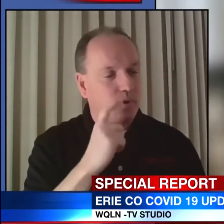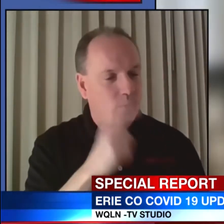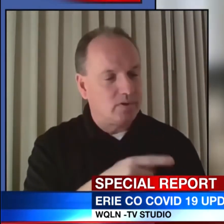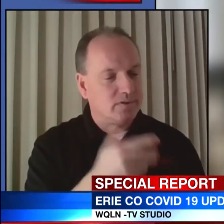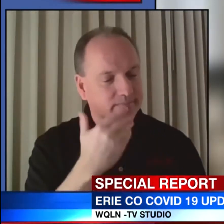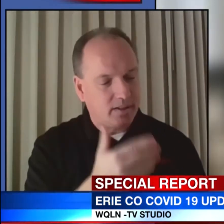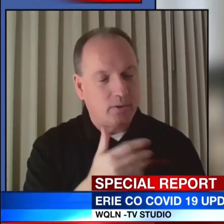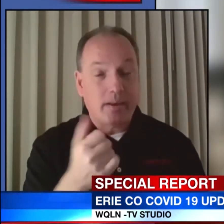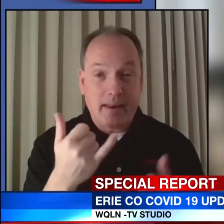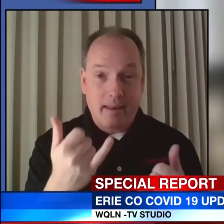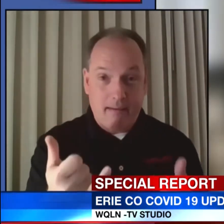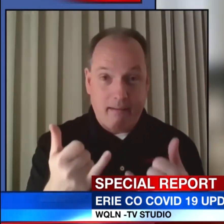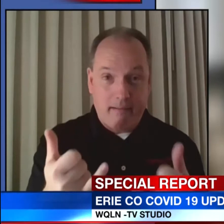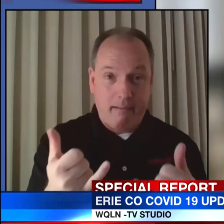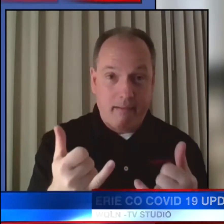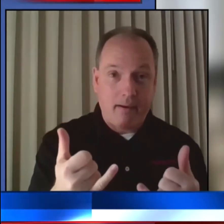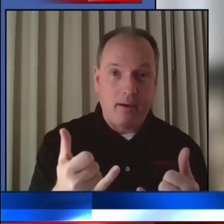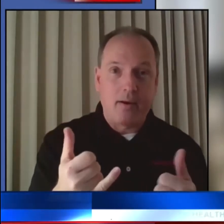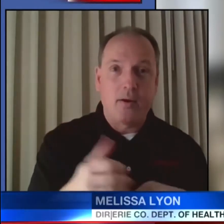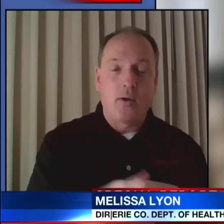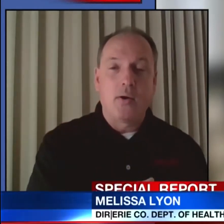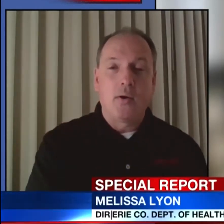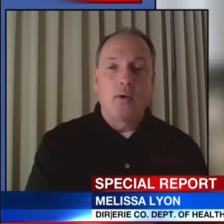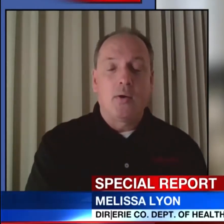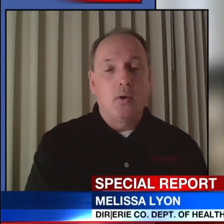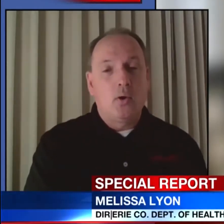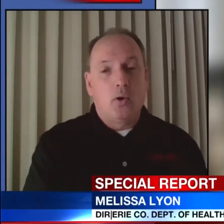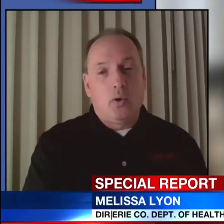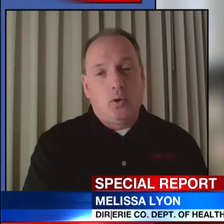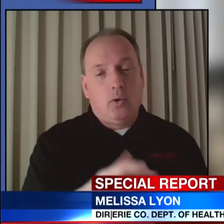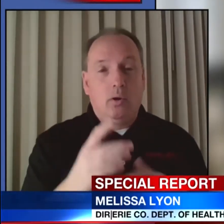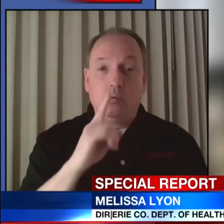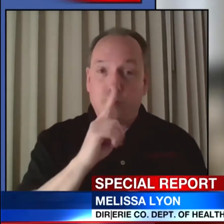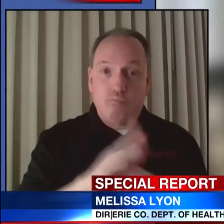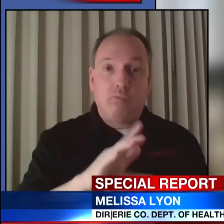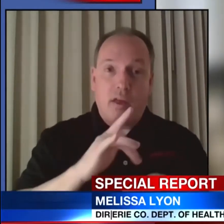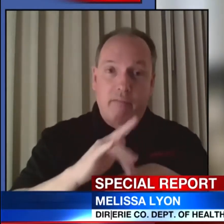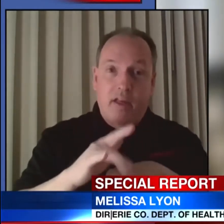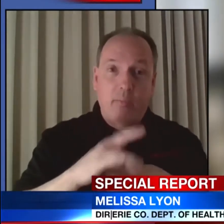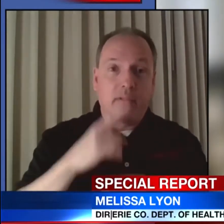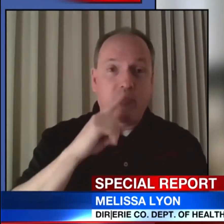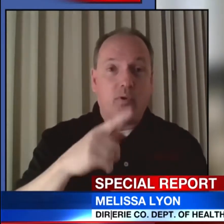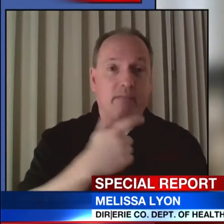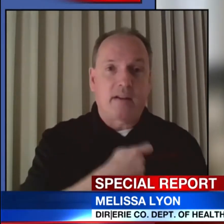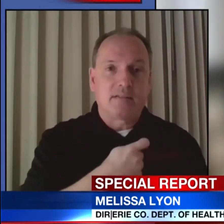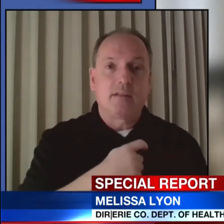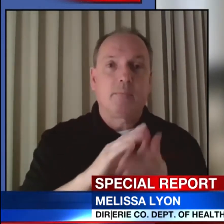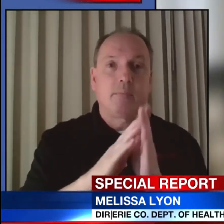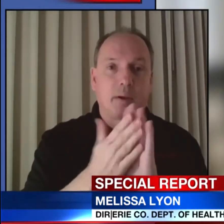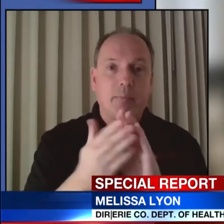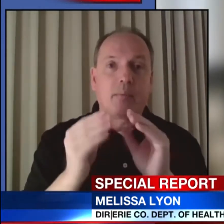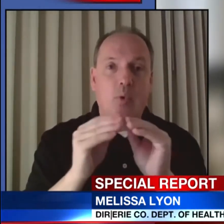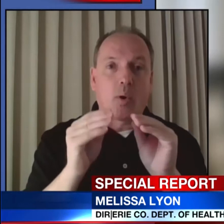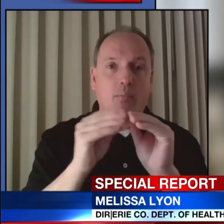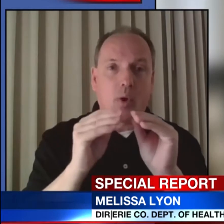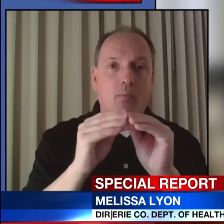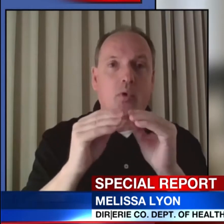AVAILABILITY IN THE STATE. YEAH. SO, I APPRECIATE THE QUESTION.